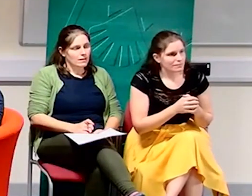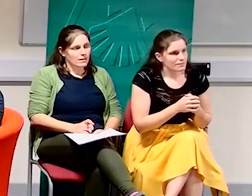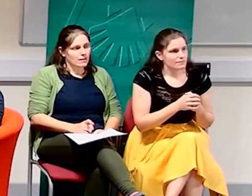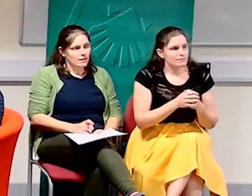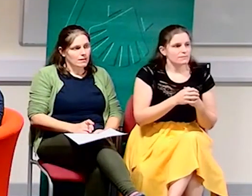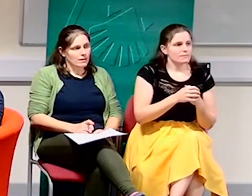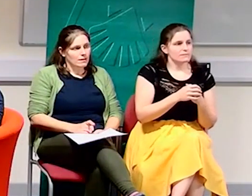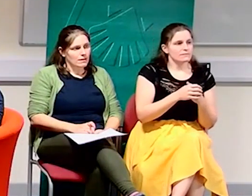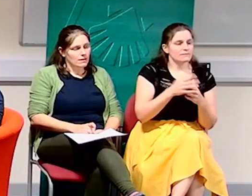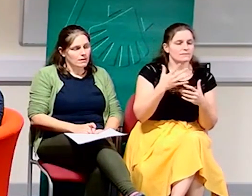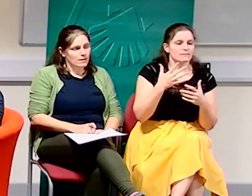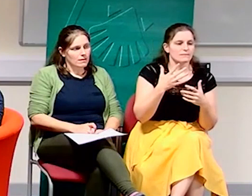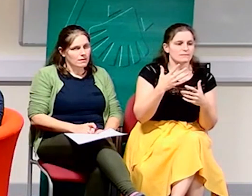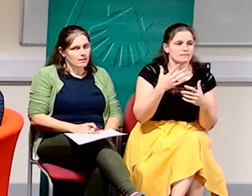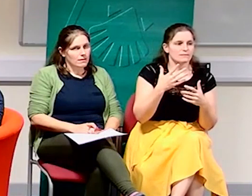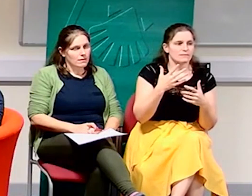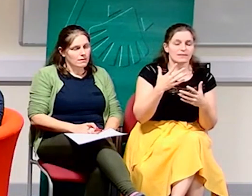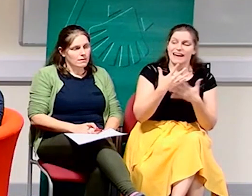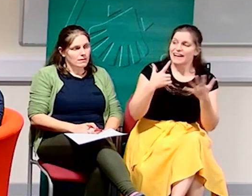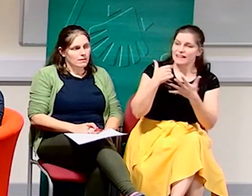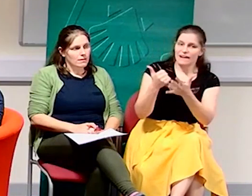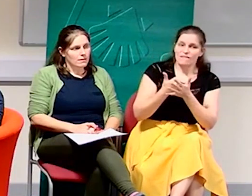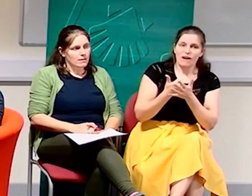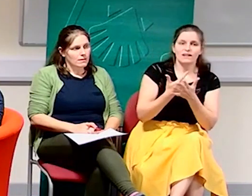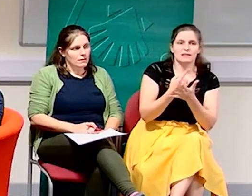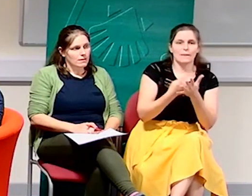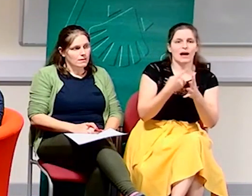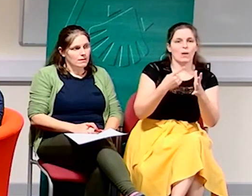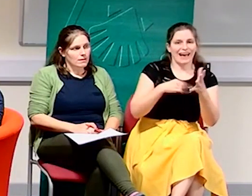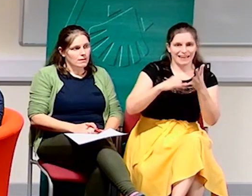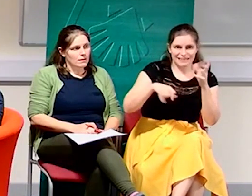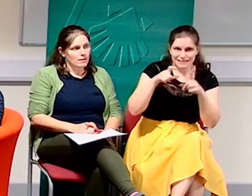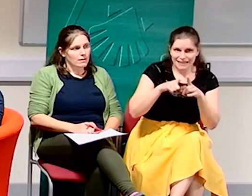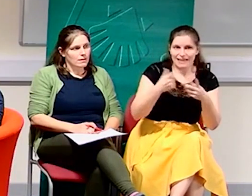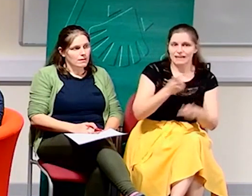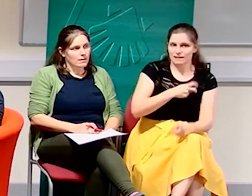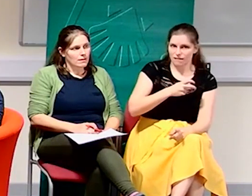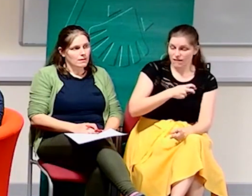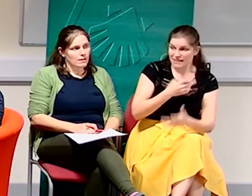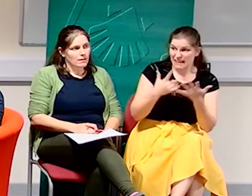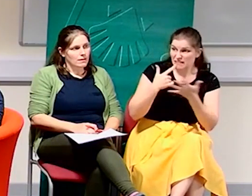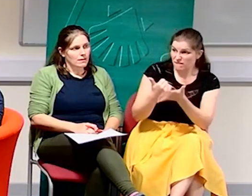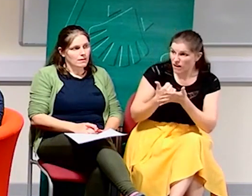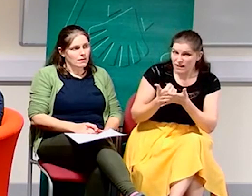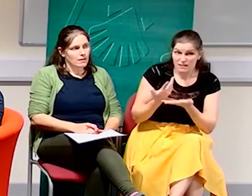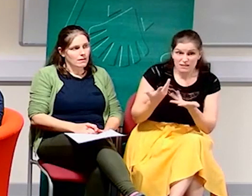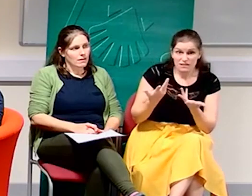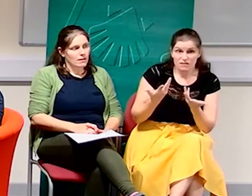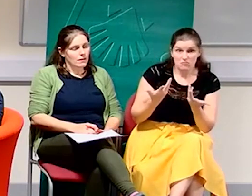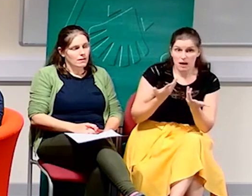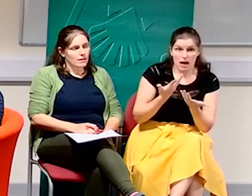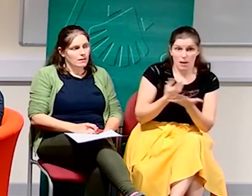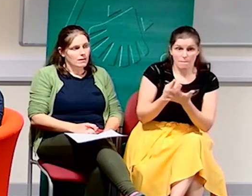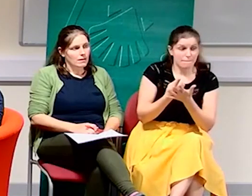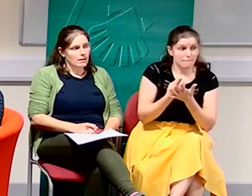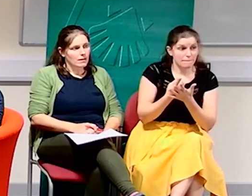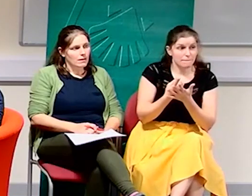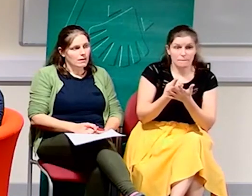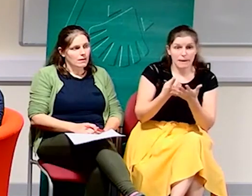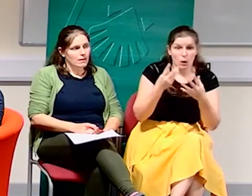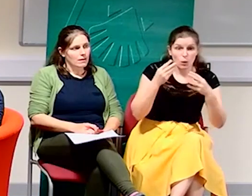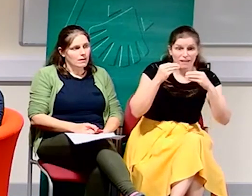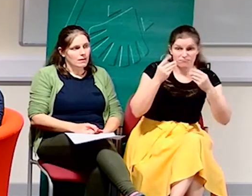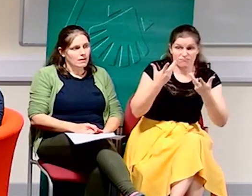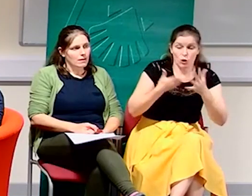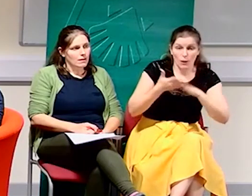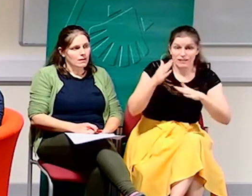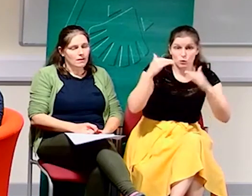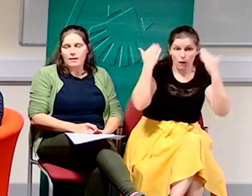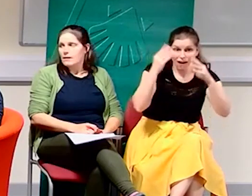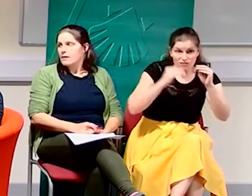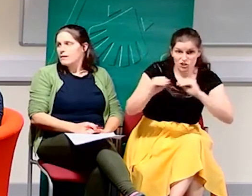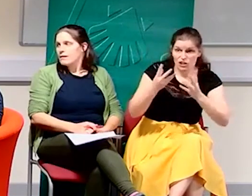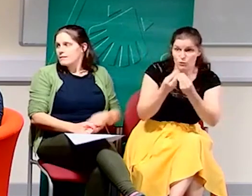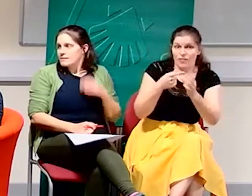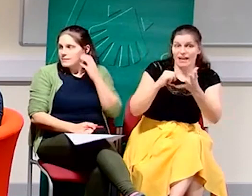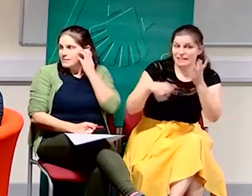any advice regarding autism spectrum disorder and an anxiety any advice on that you want to that's